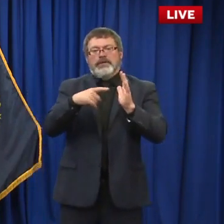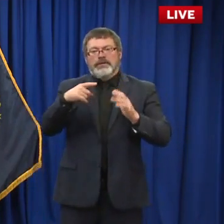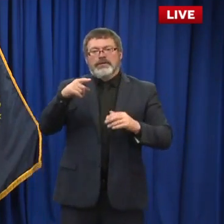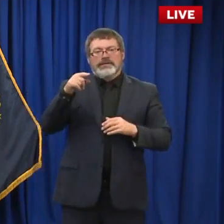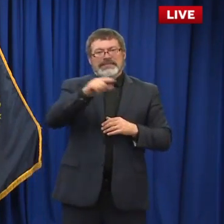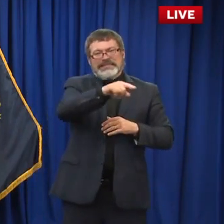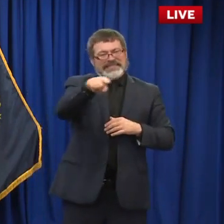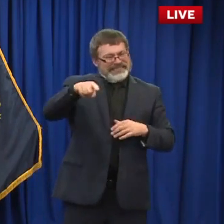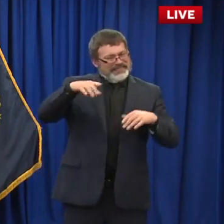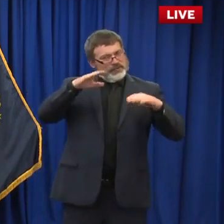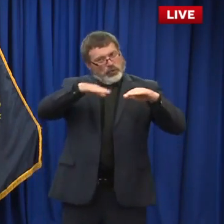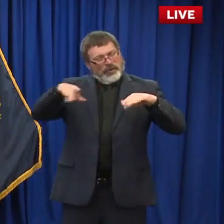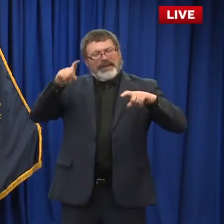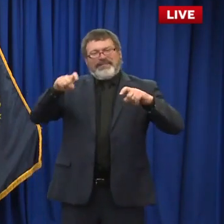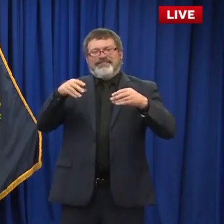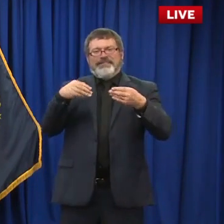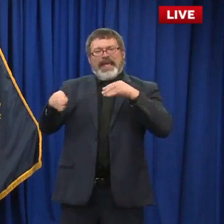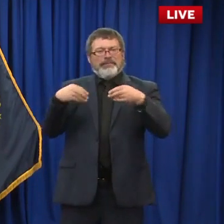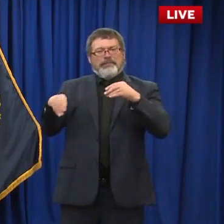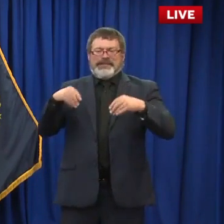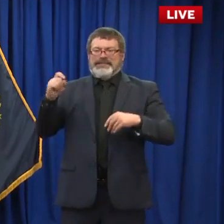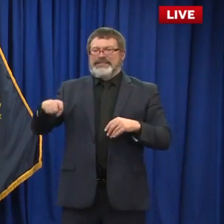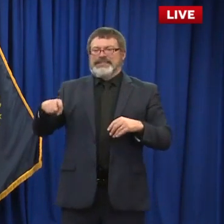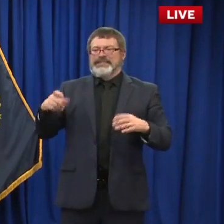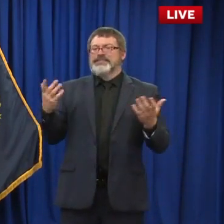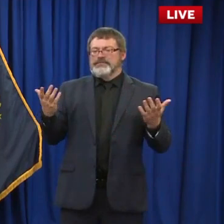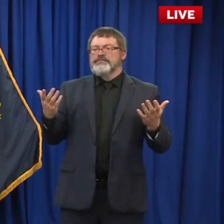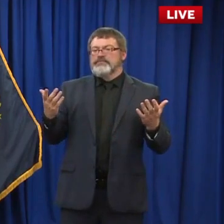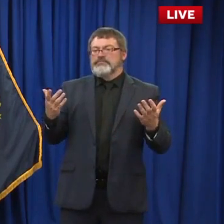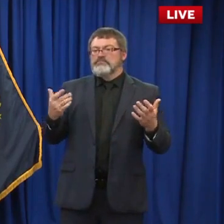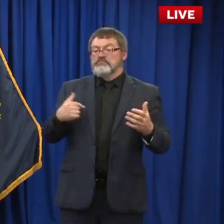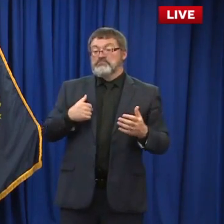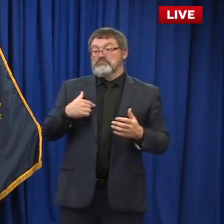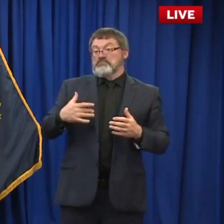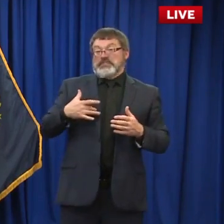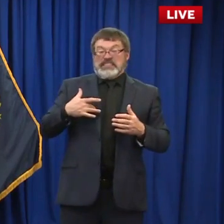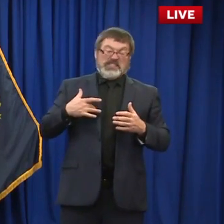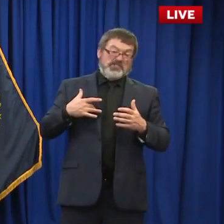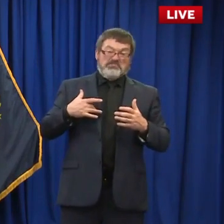DISTANCE THE HEALTH HAPPENED SAFETY OF THE KID, BUT THAT'S THE EXAMPLE OF THE FLEXIBILITY THAT FOLKS WANT.